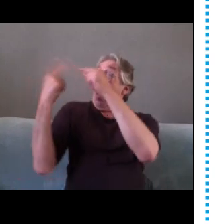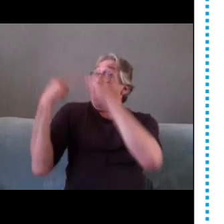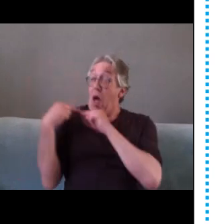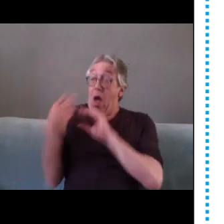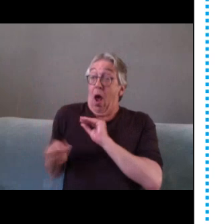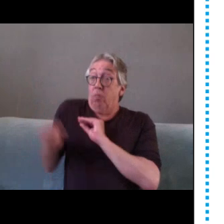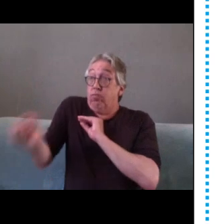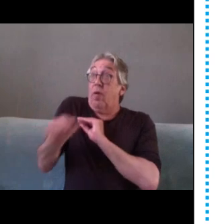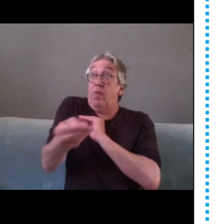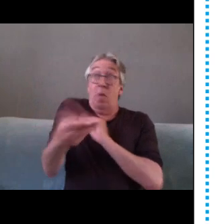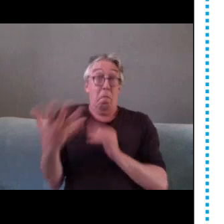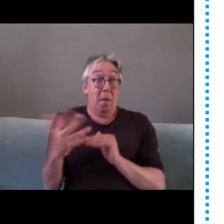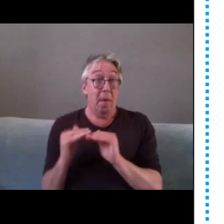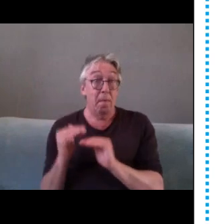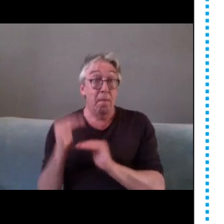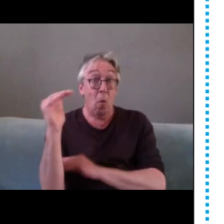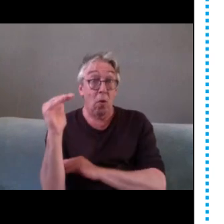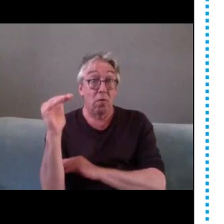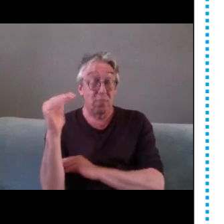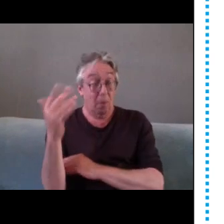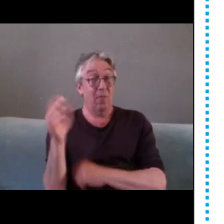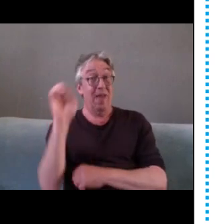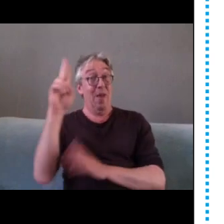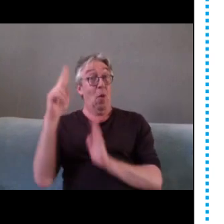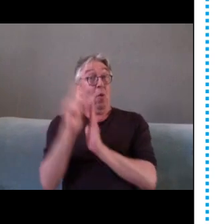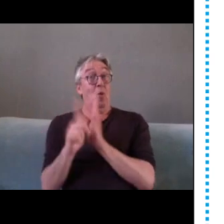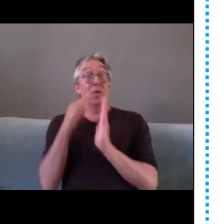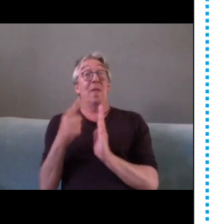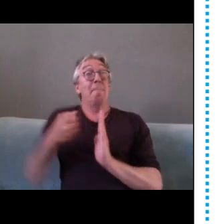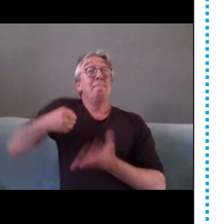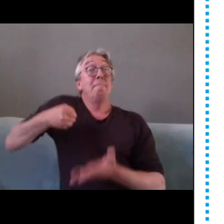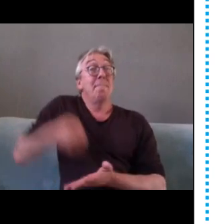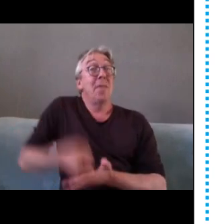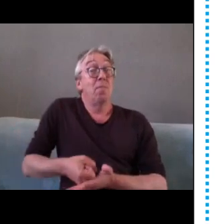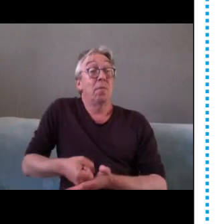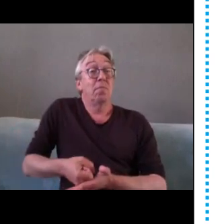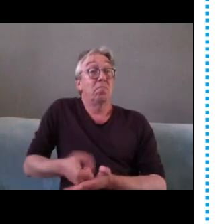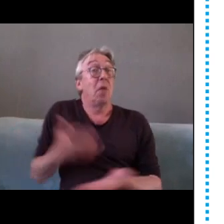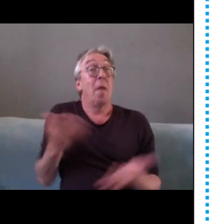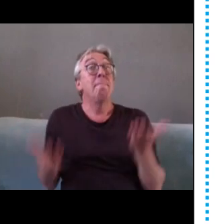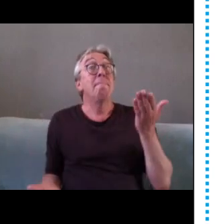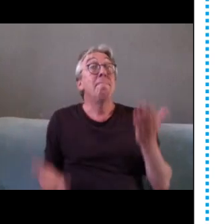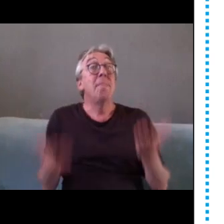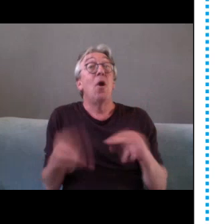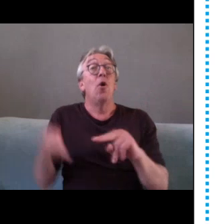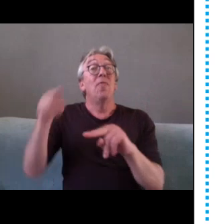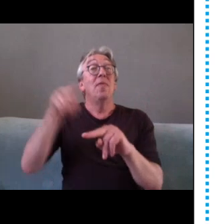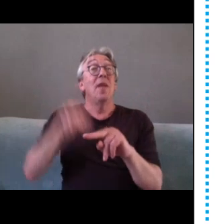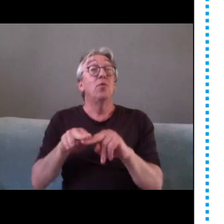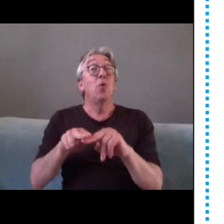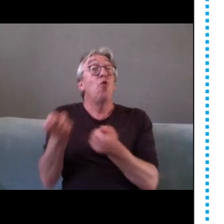For example, something useful could be the NRA as a specific mandate on checking the accessibility